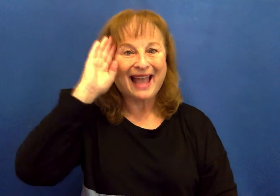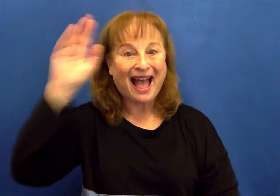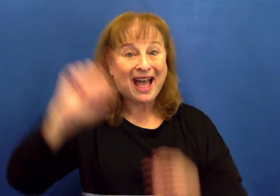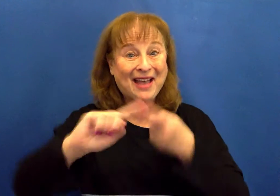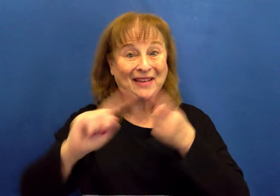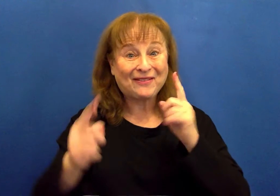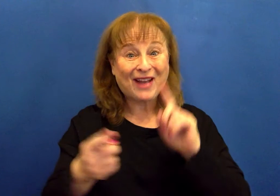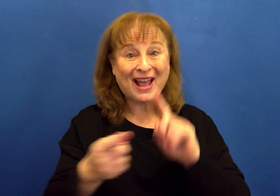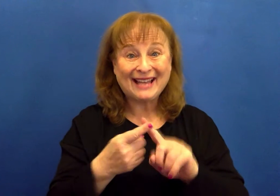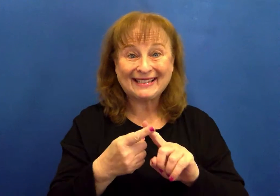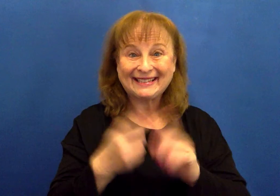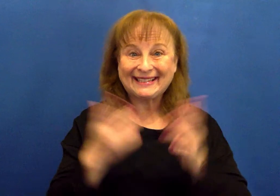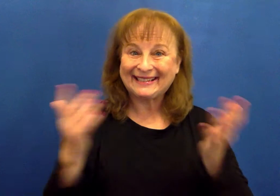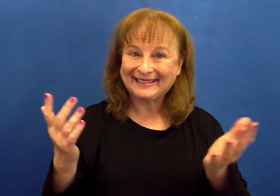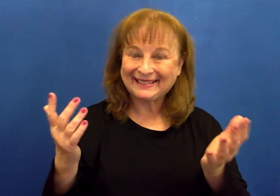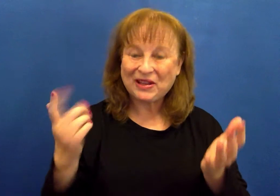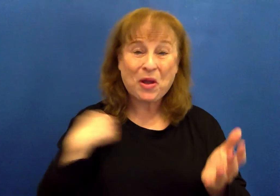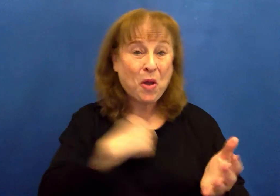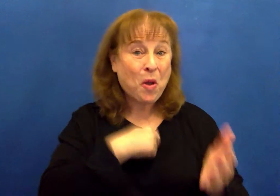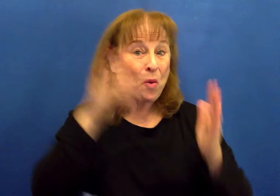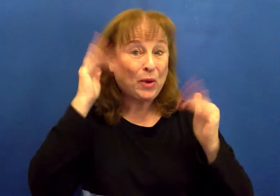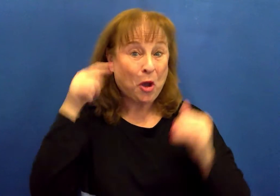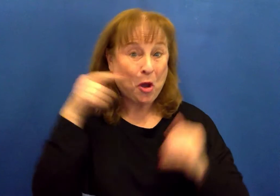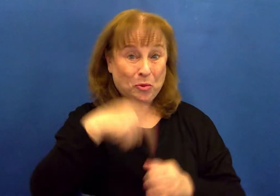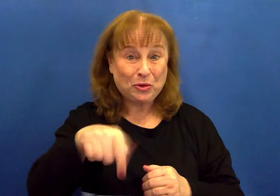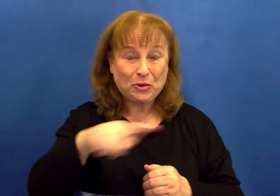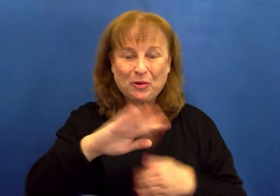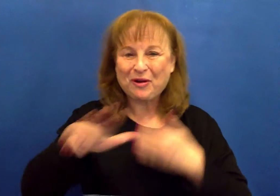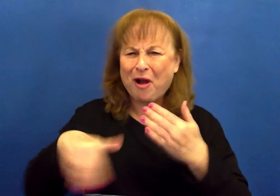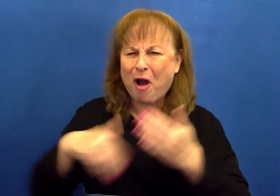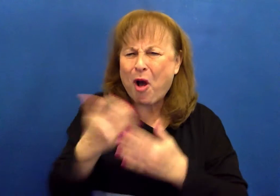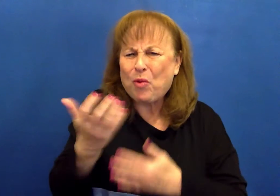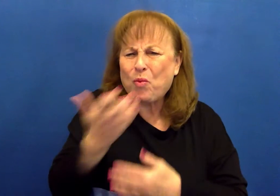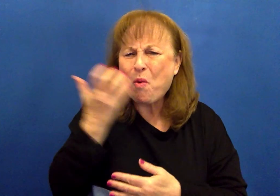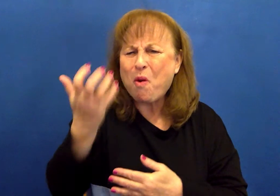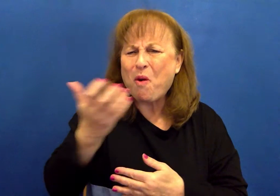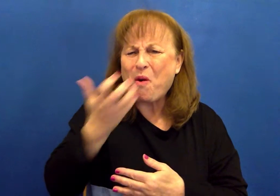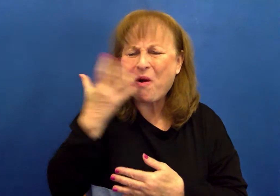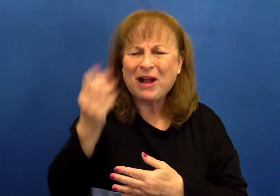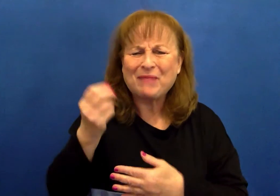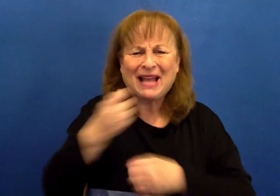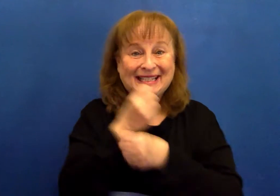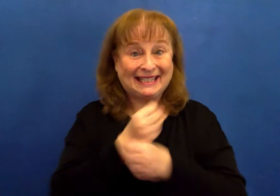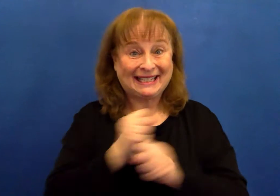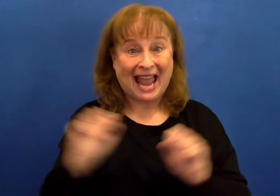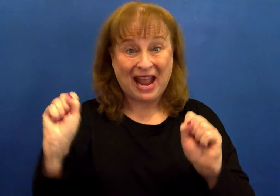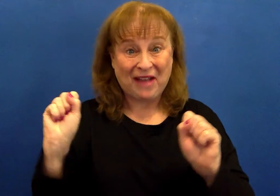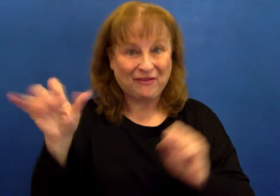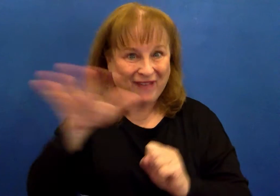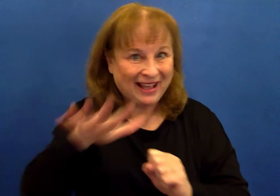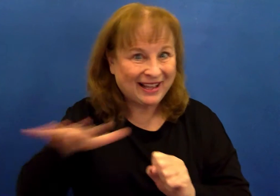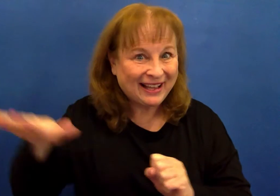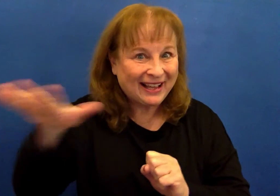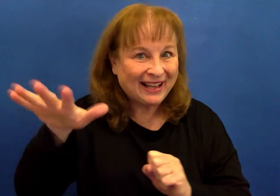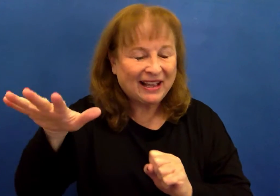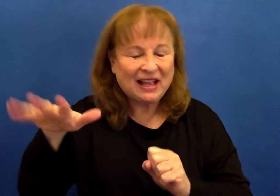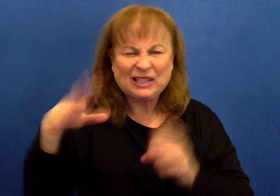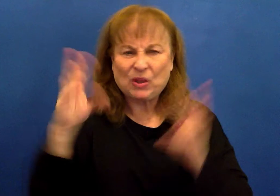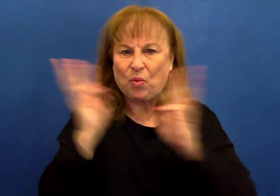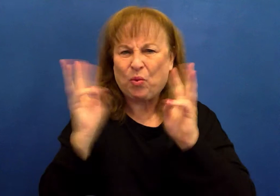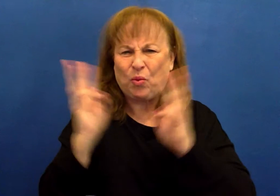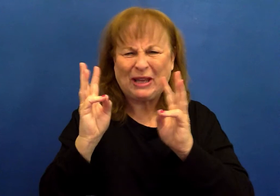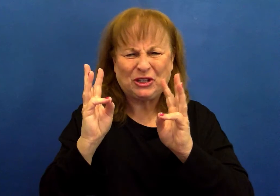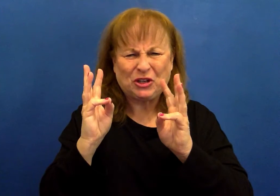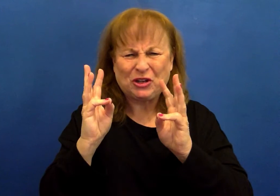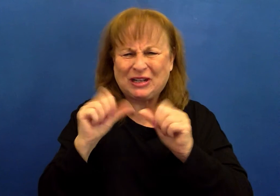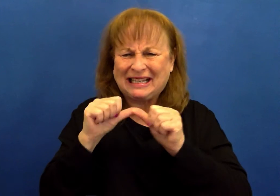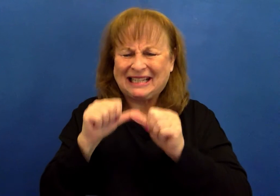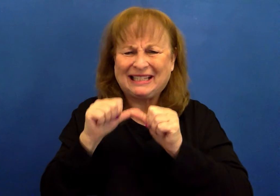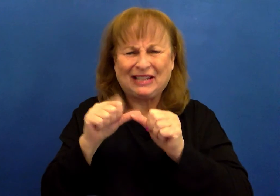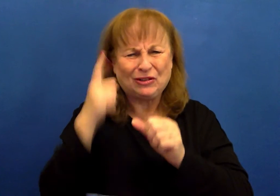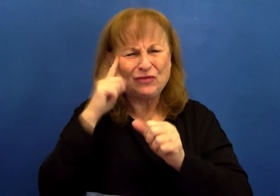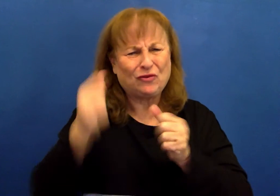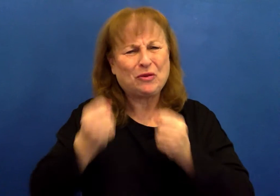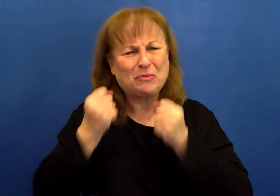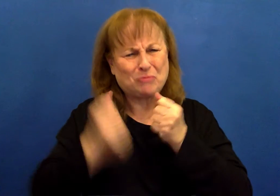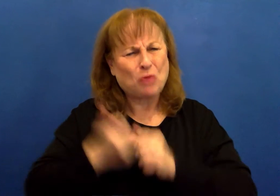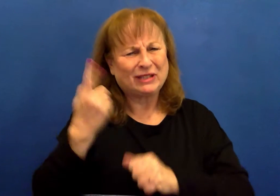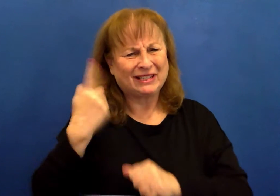Hi, friends. We hope you are all warm and safe out there as winter continues for most of us.